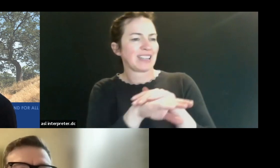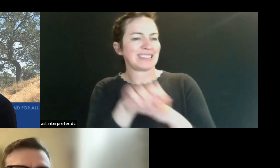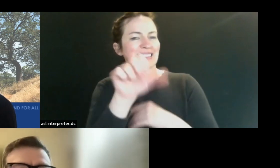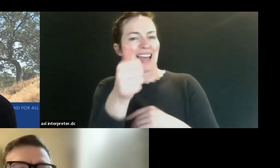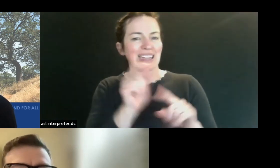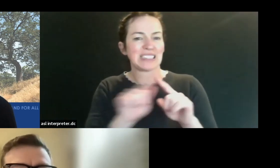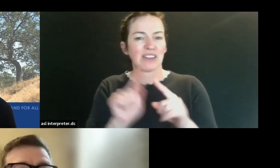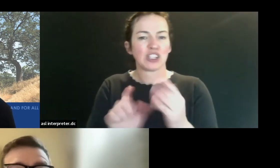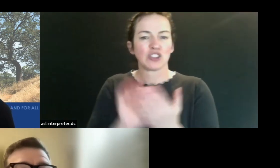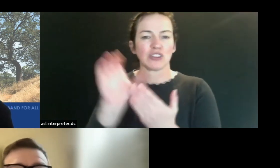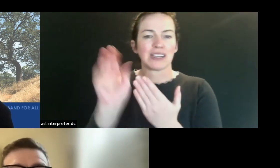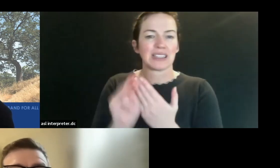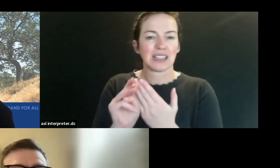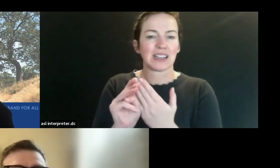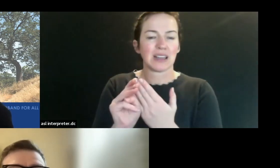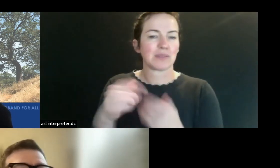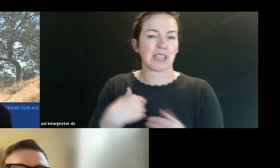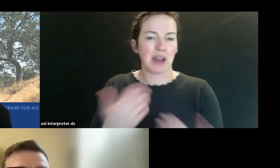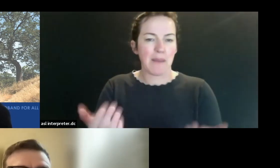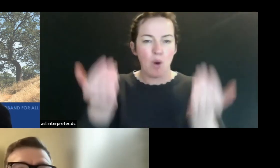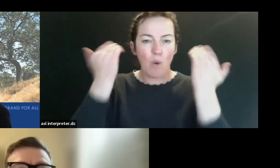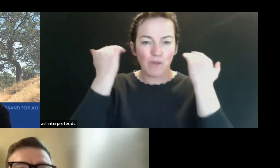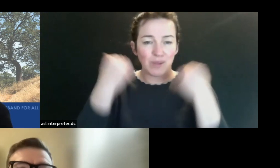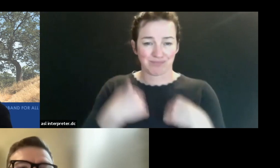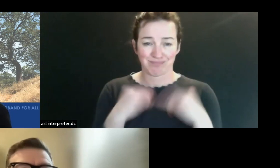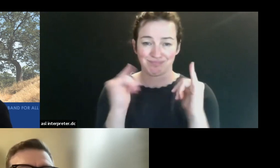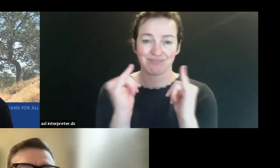on digital literacy and I’m overwhelmed and I’m overwhelmed too. I don't know what